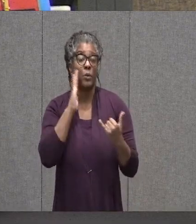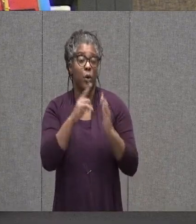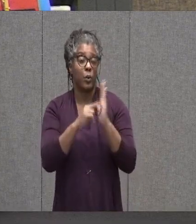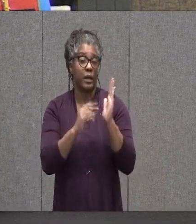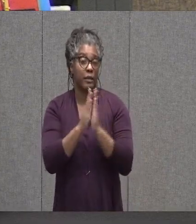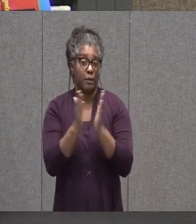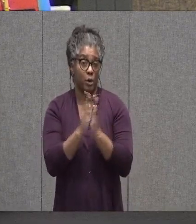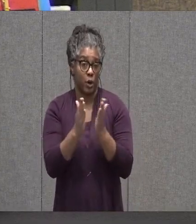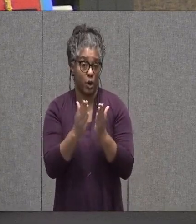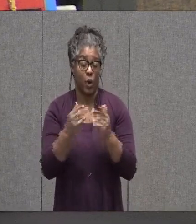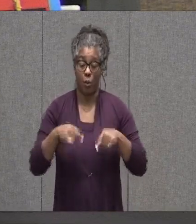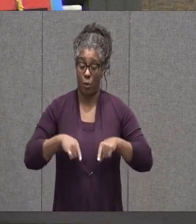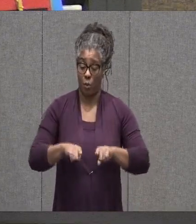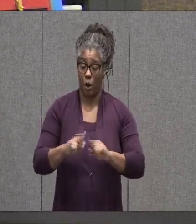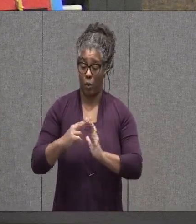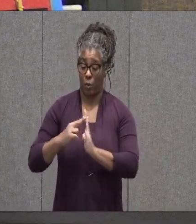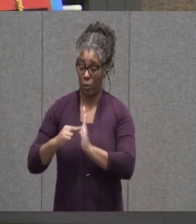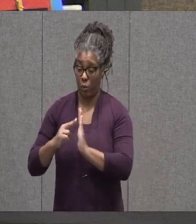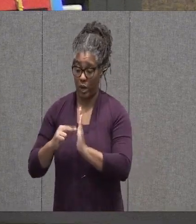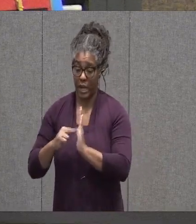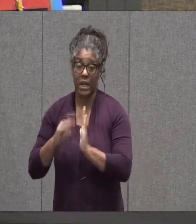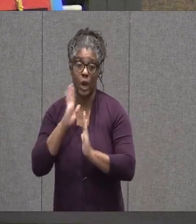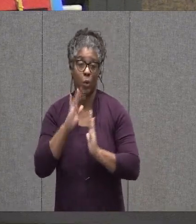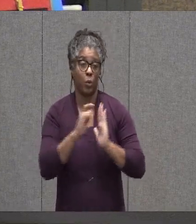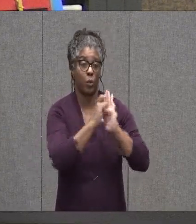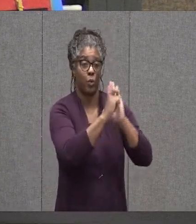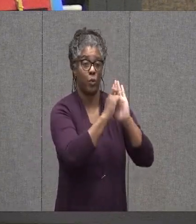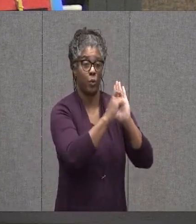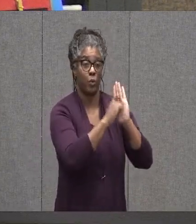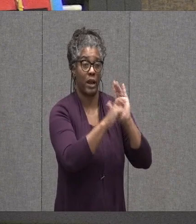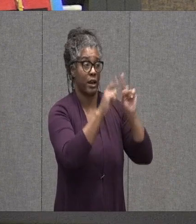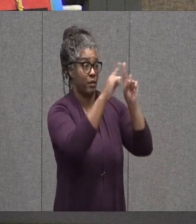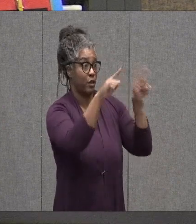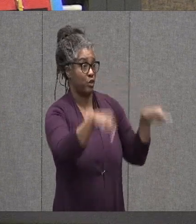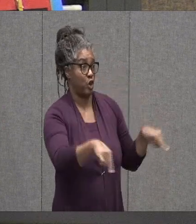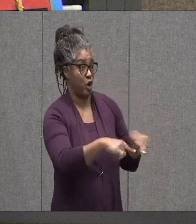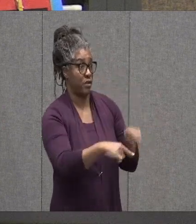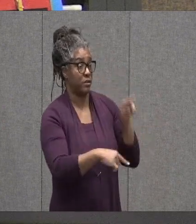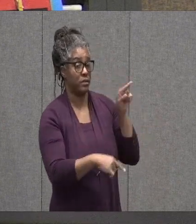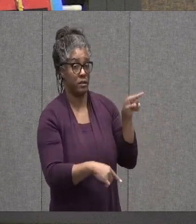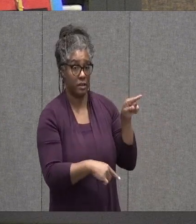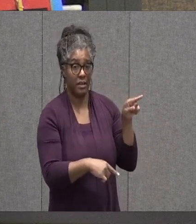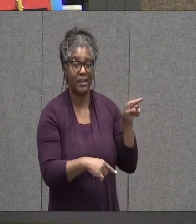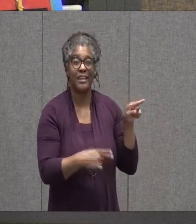writing some things up on our chart so that we have a place to gather our thoughts